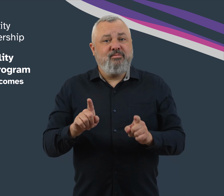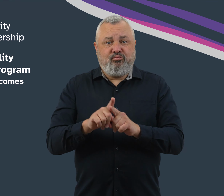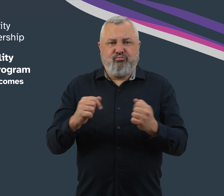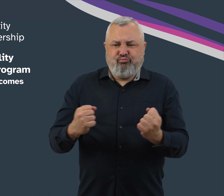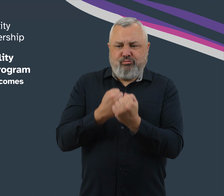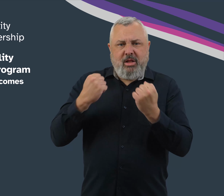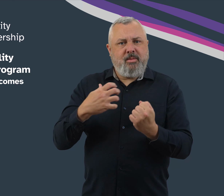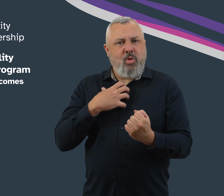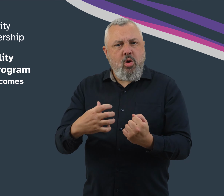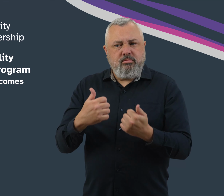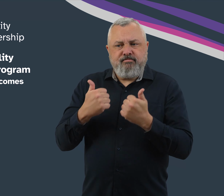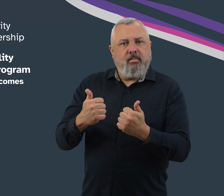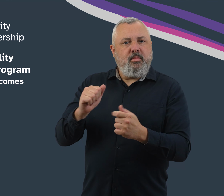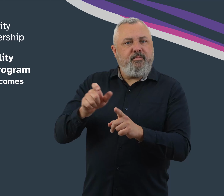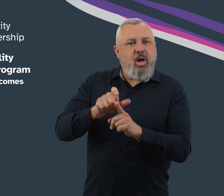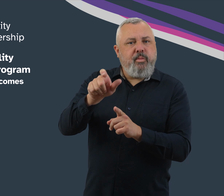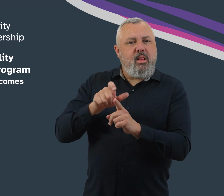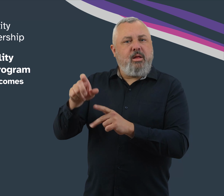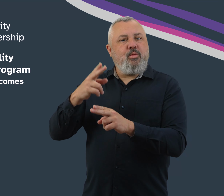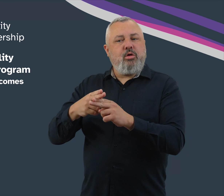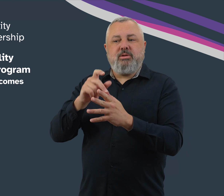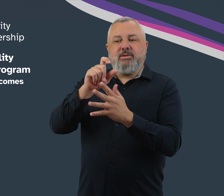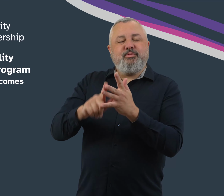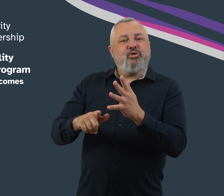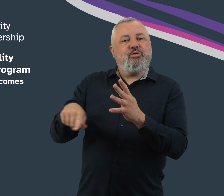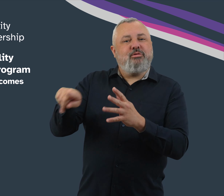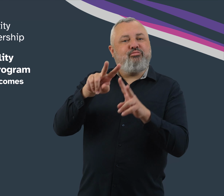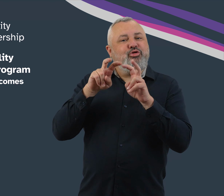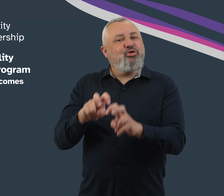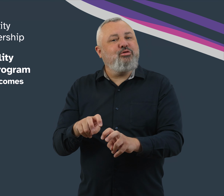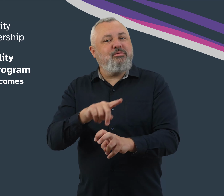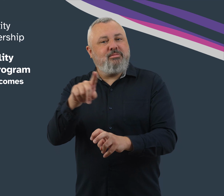strengthen pathways for researchers with disability into